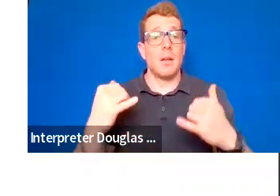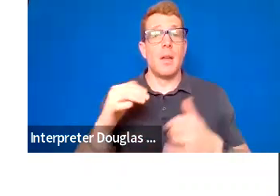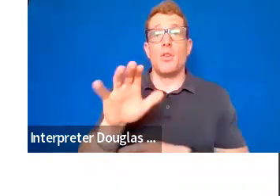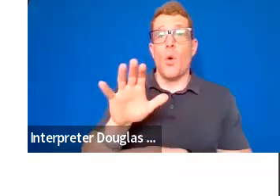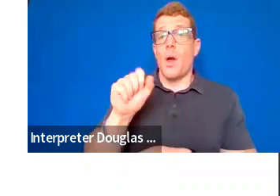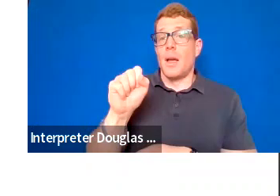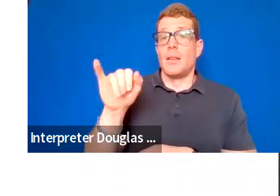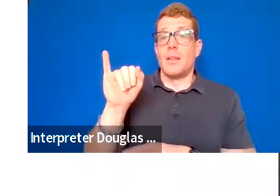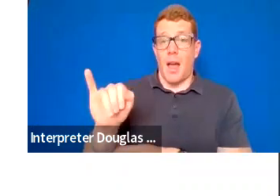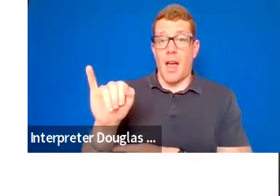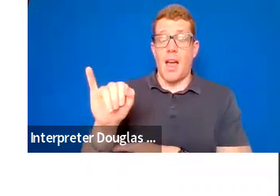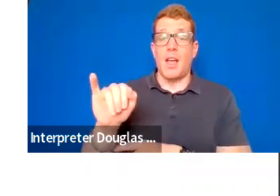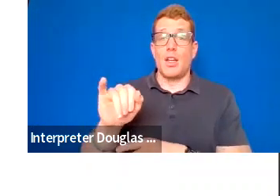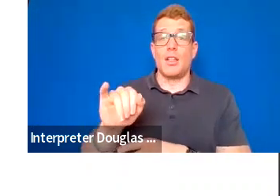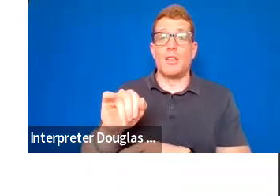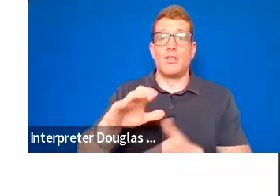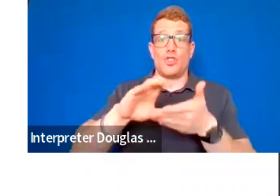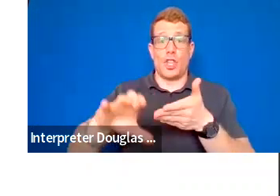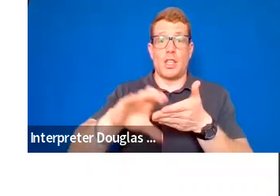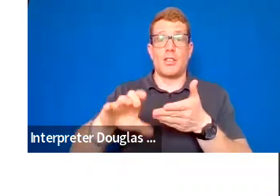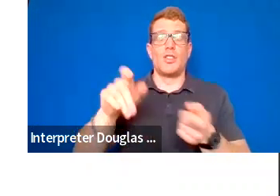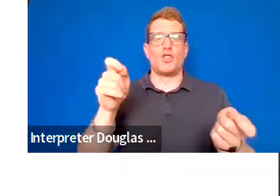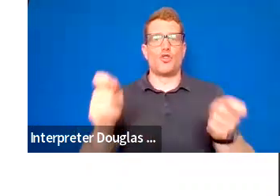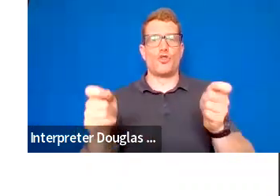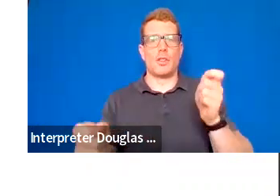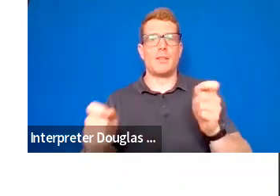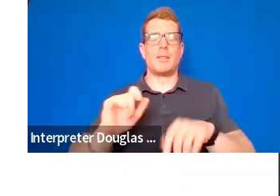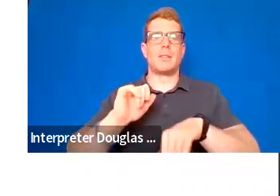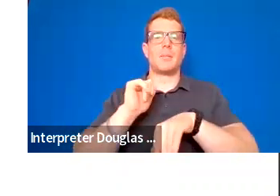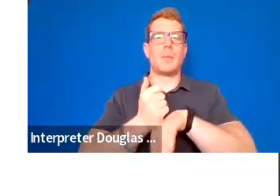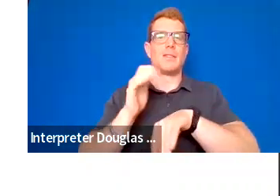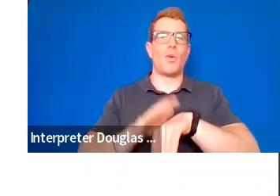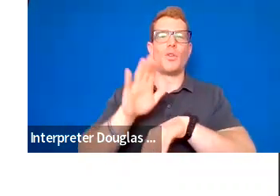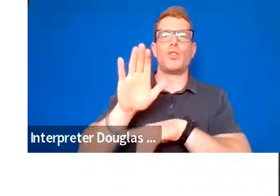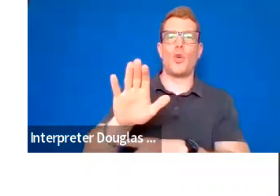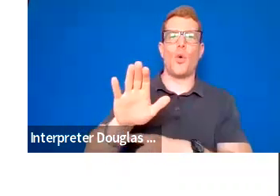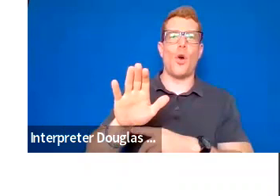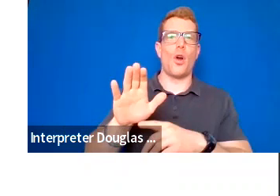adjusted, based on what gross earnings are